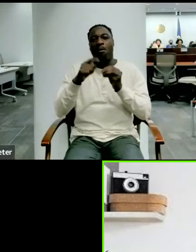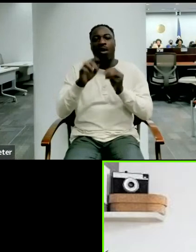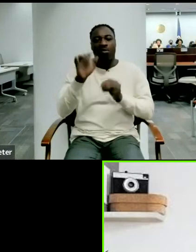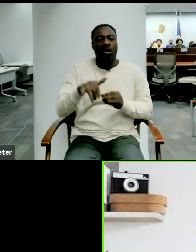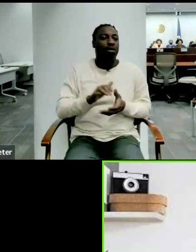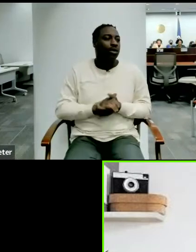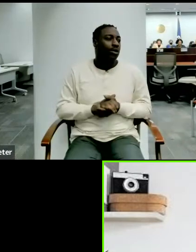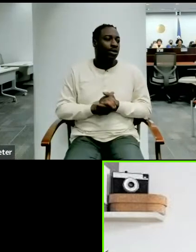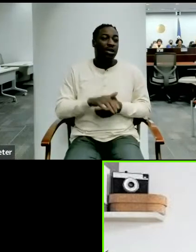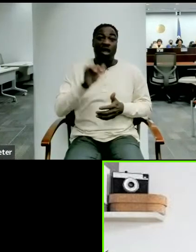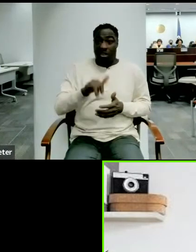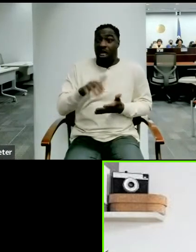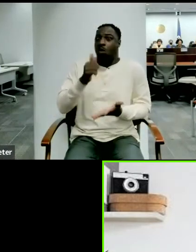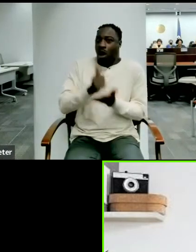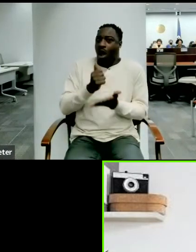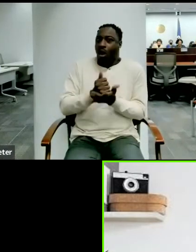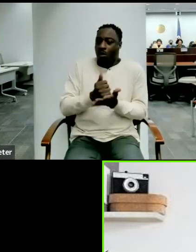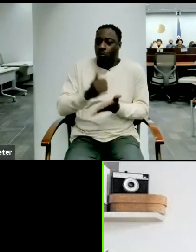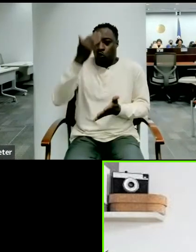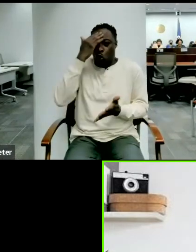That would be helpful to know. Thank you.